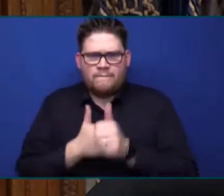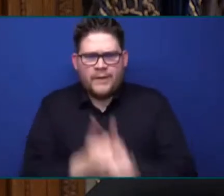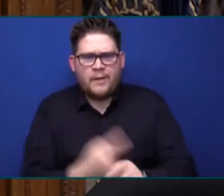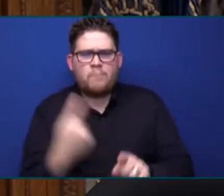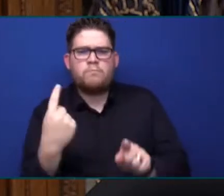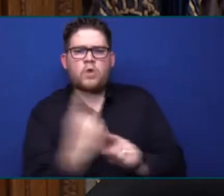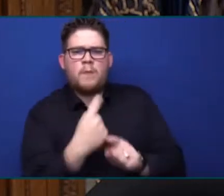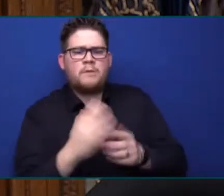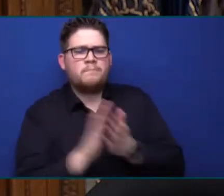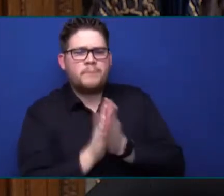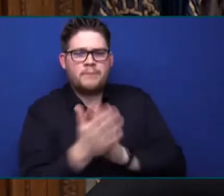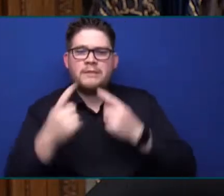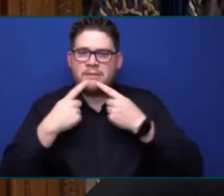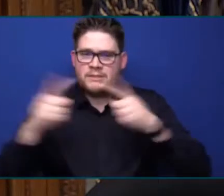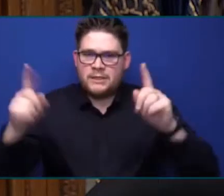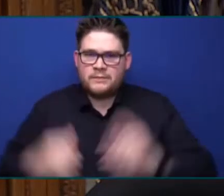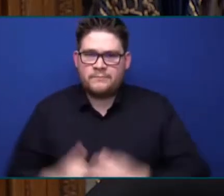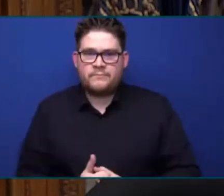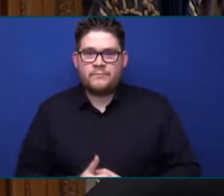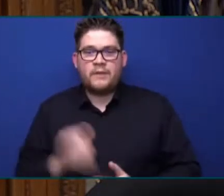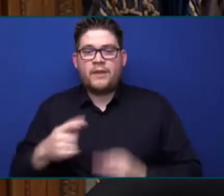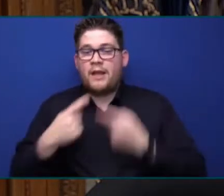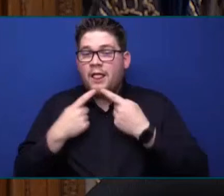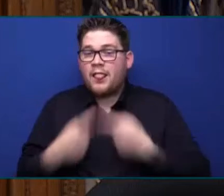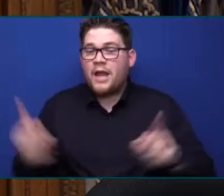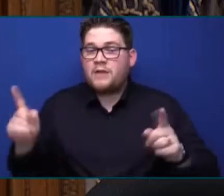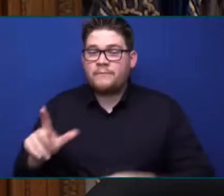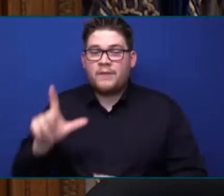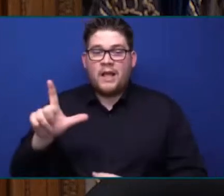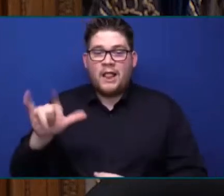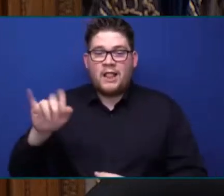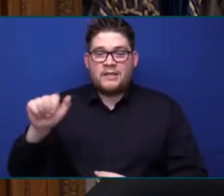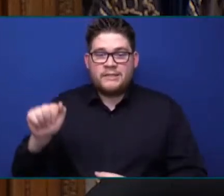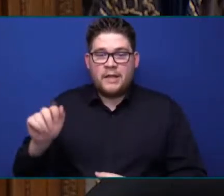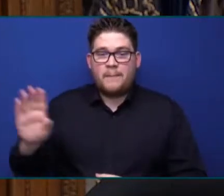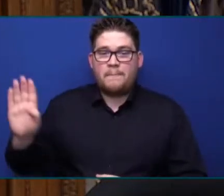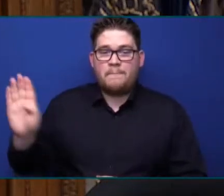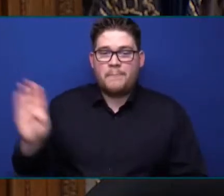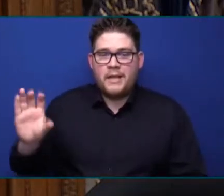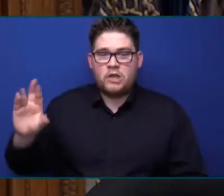owner of a small business in Port Moody and co-chair of the Presidents Group. Presidents Group